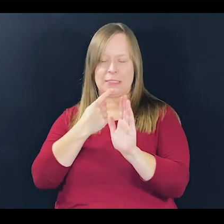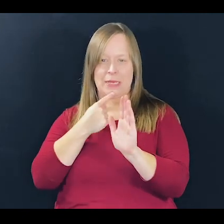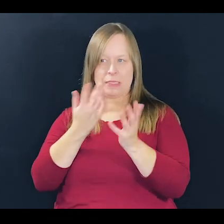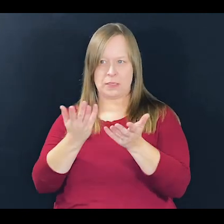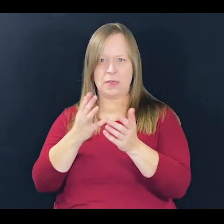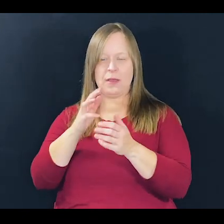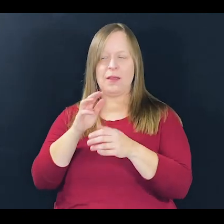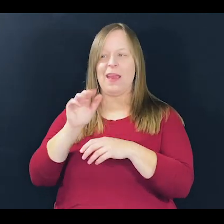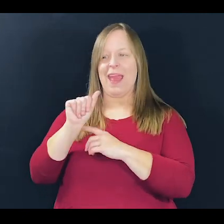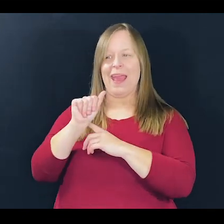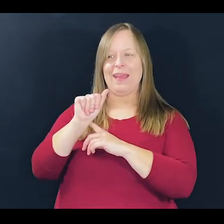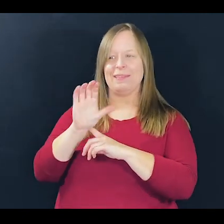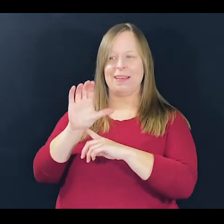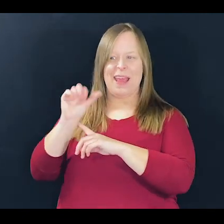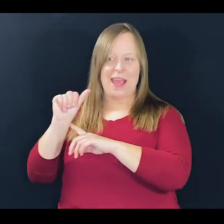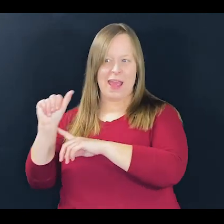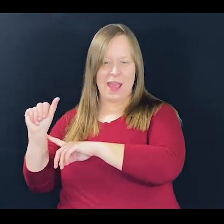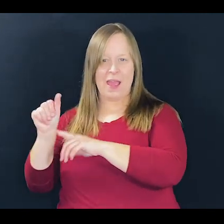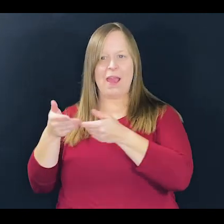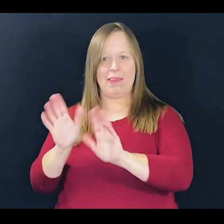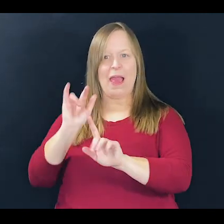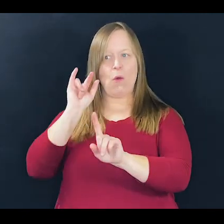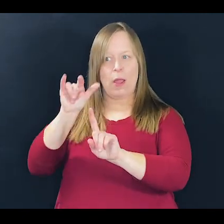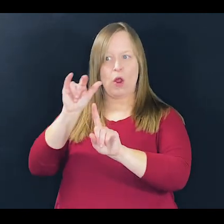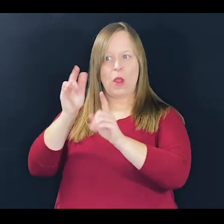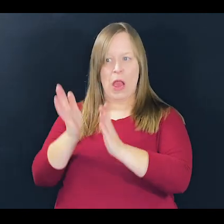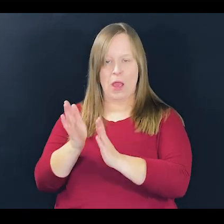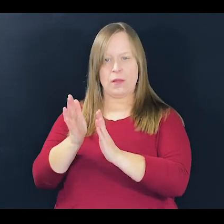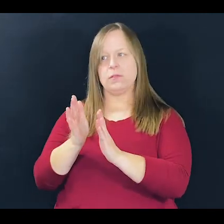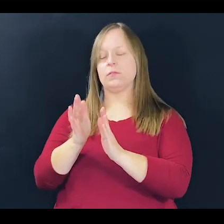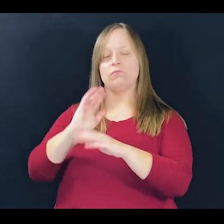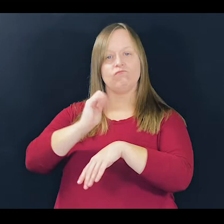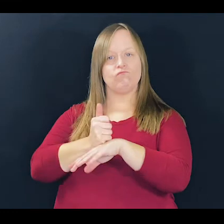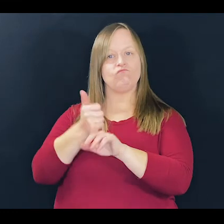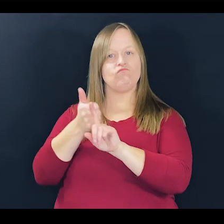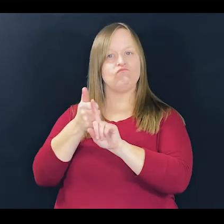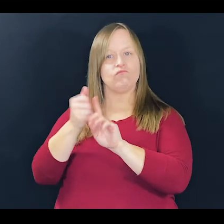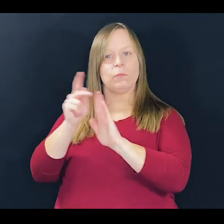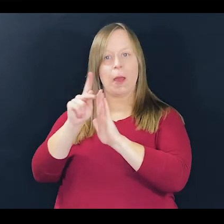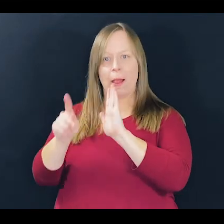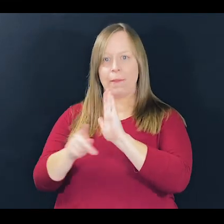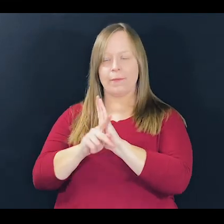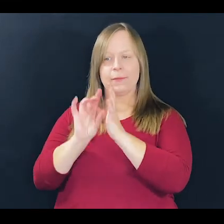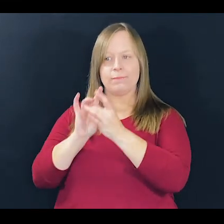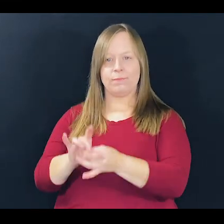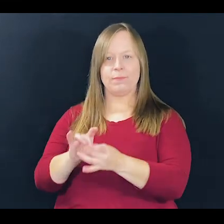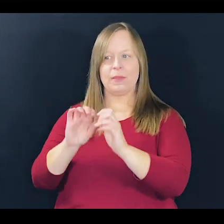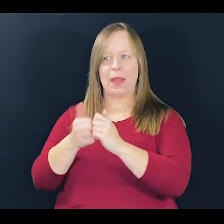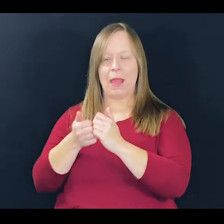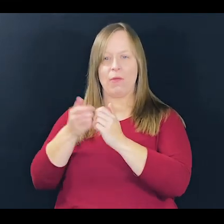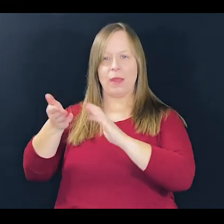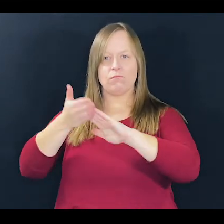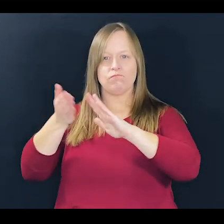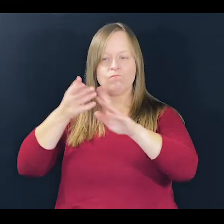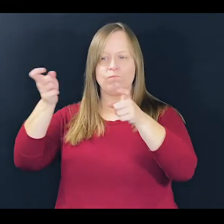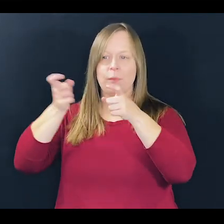The ACAA, allows airlines to set their own policies regarding how they manage